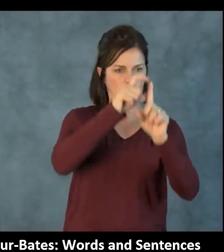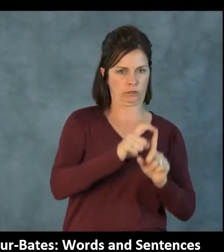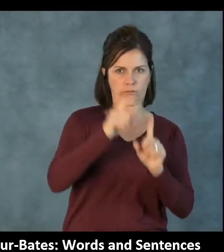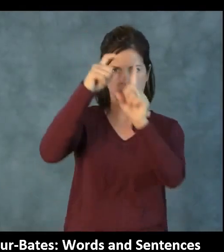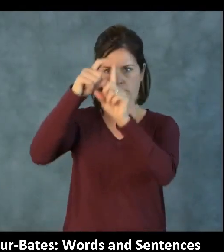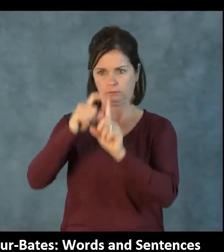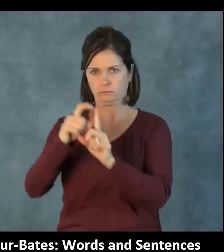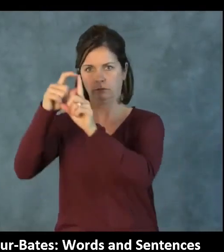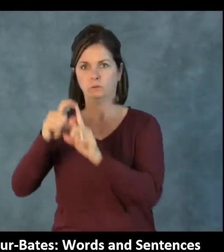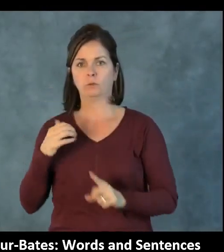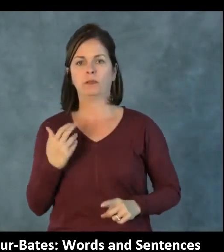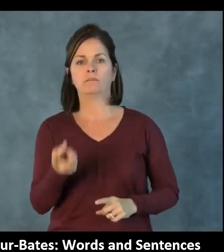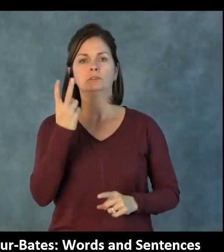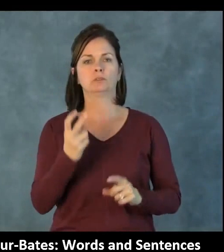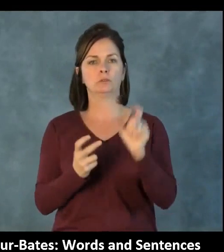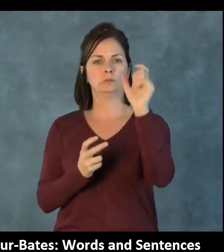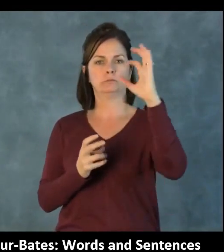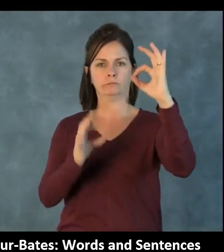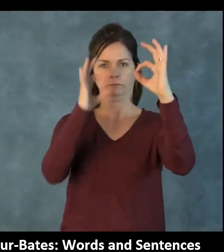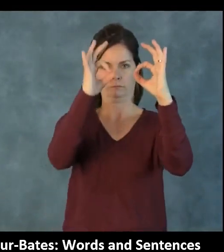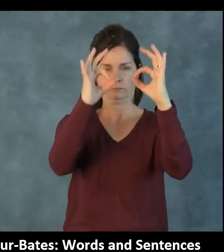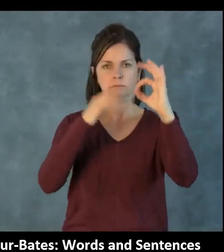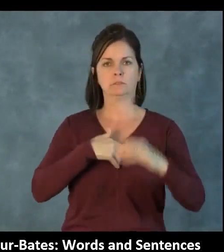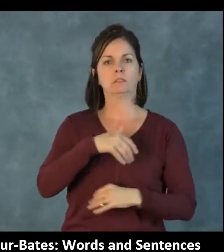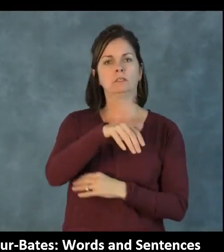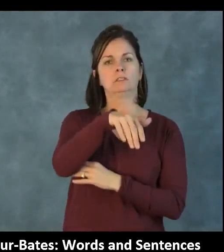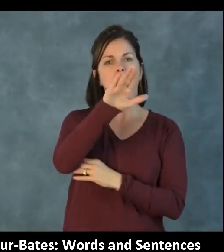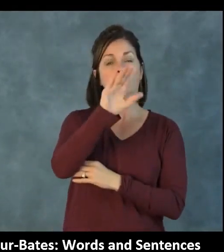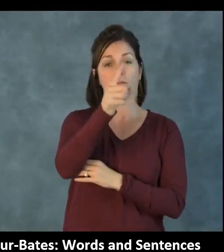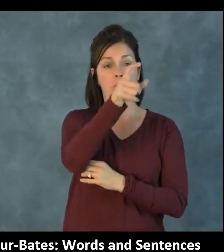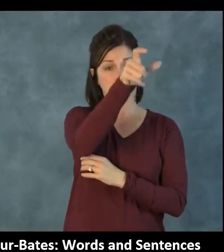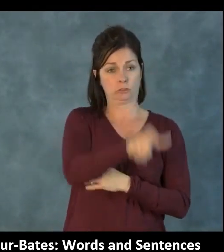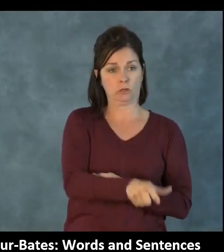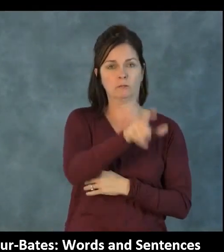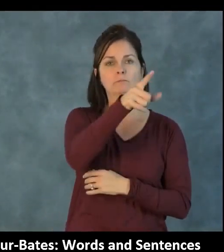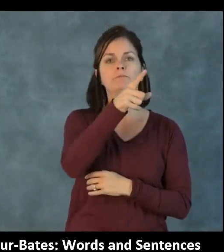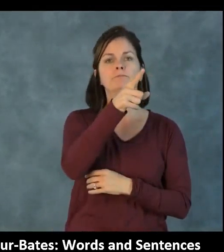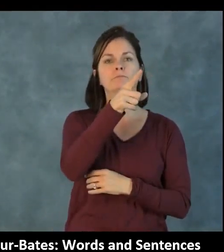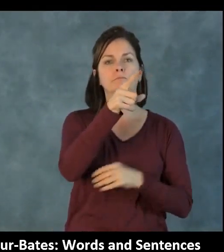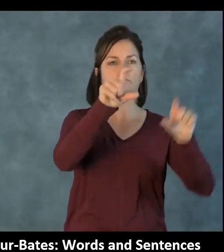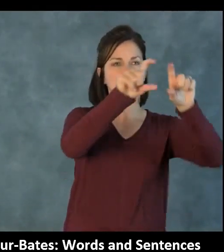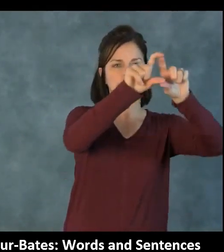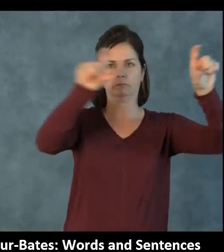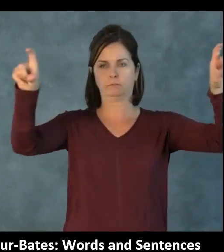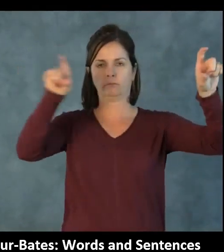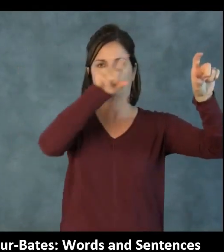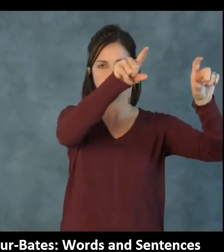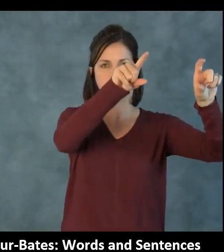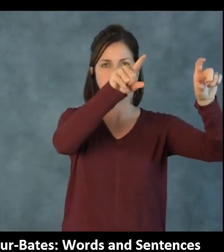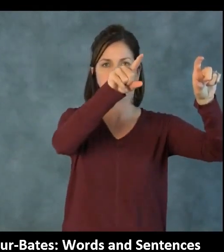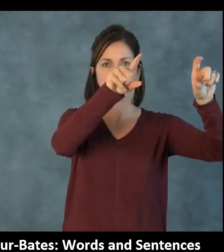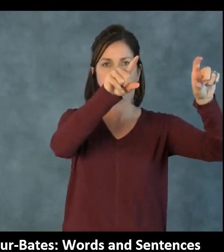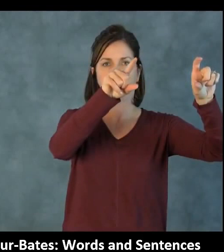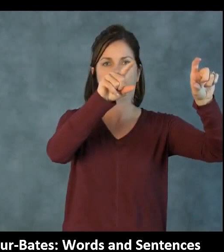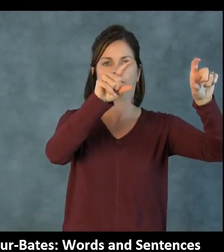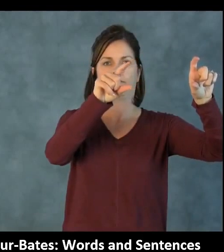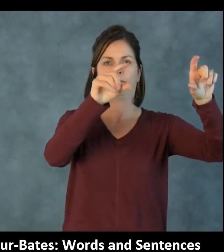The top of the first column says "Says", and the top of the second column says "Signs".